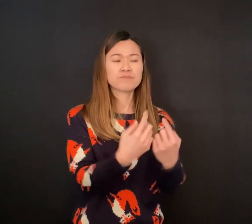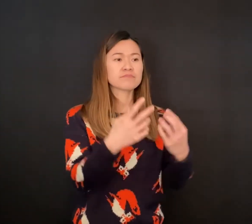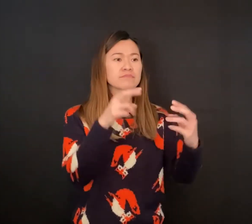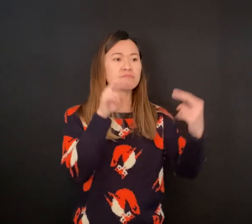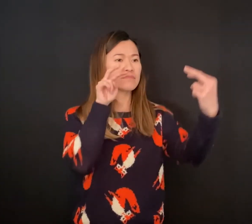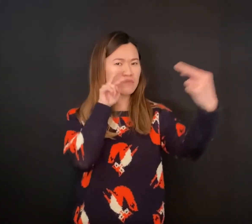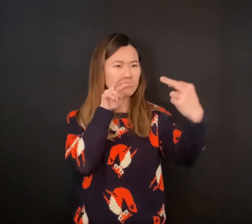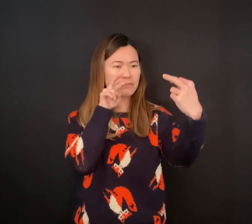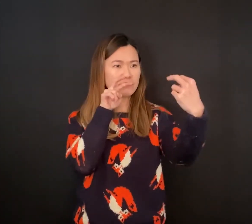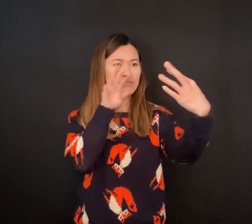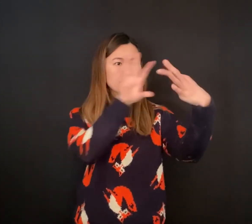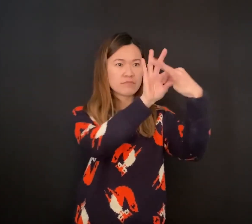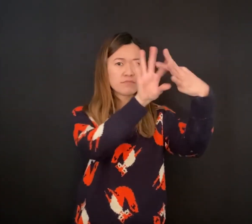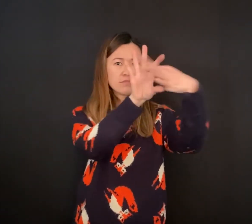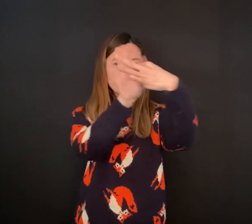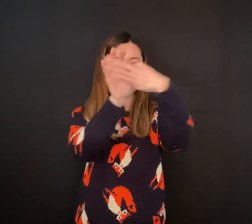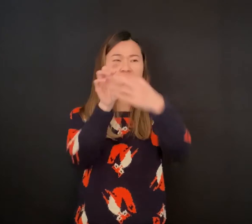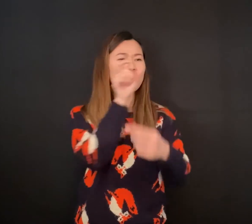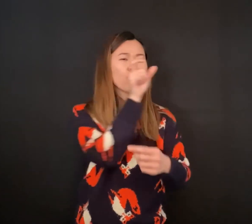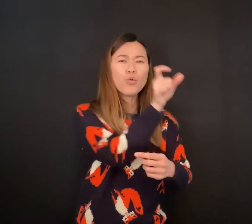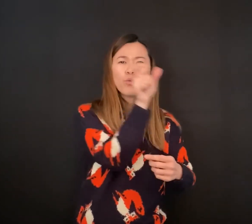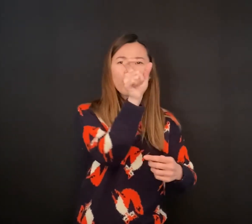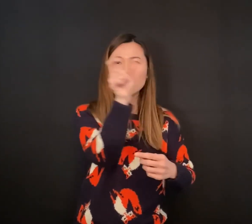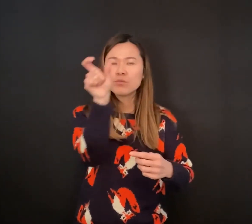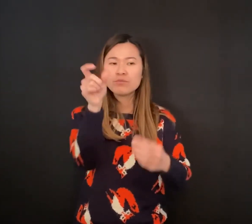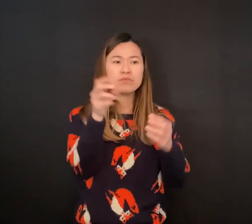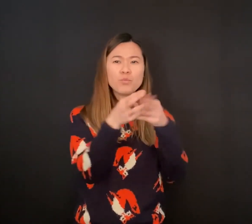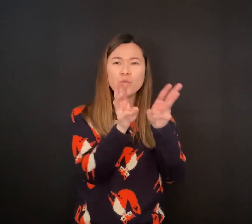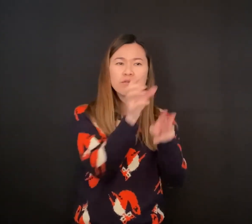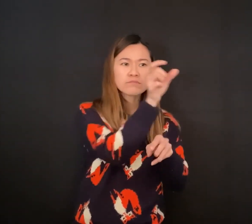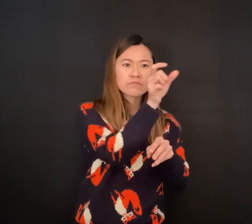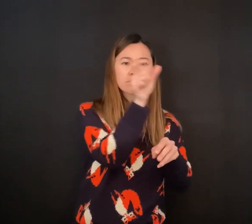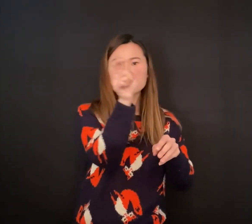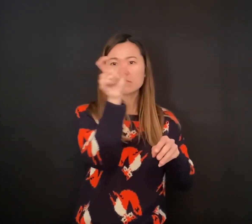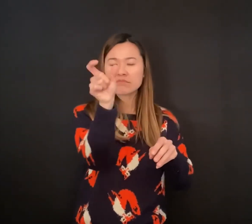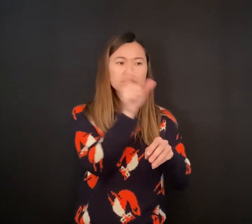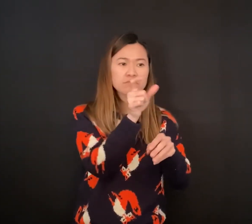When I look at it, the computer recognises what words I Iook at.